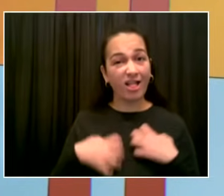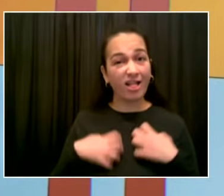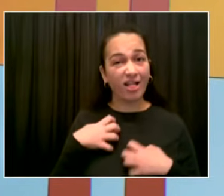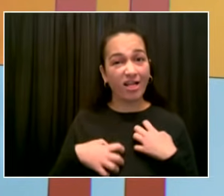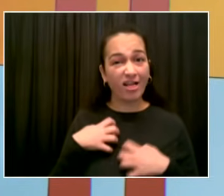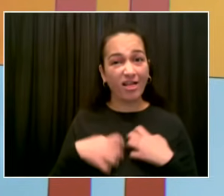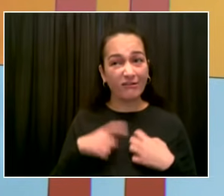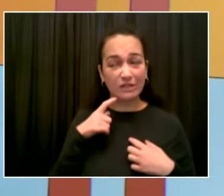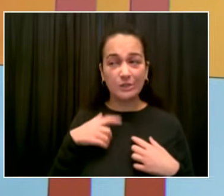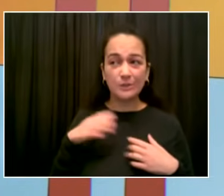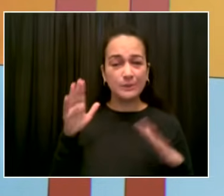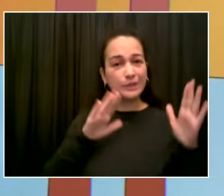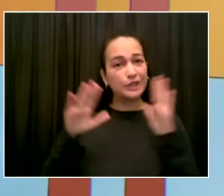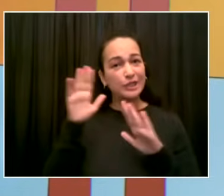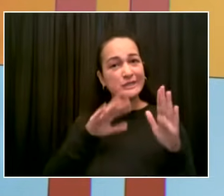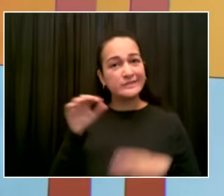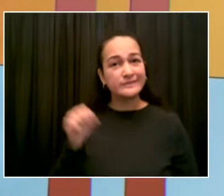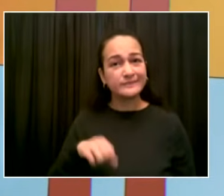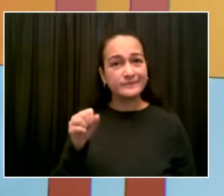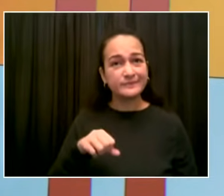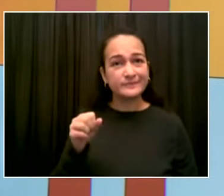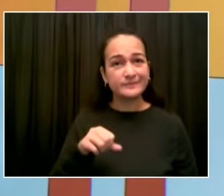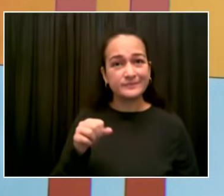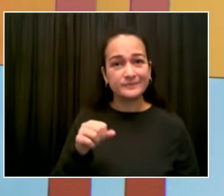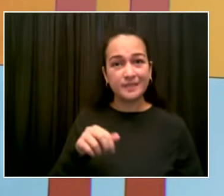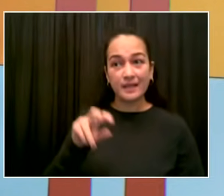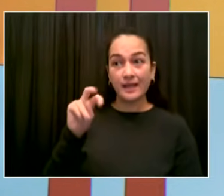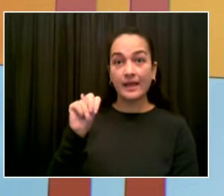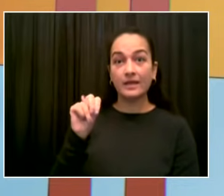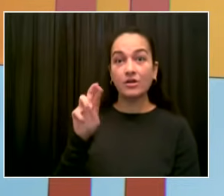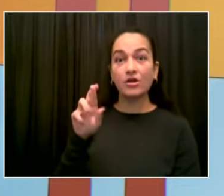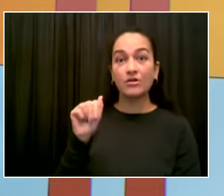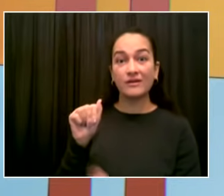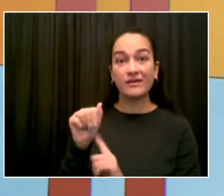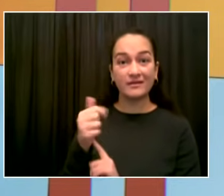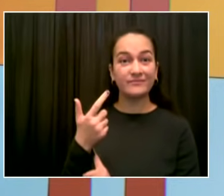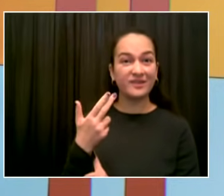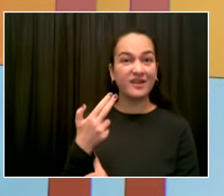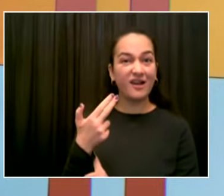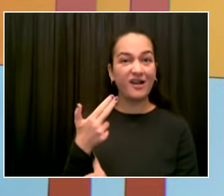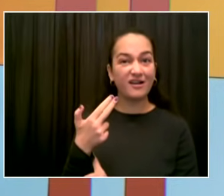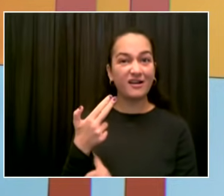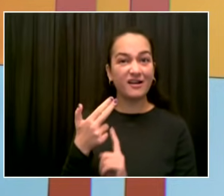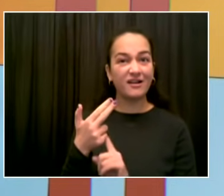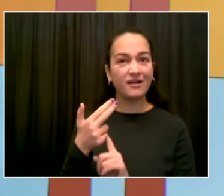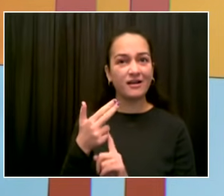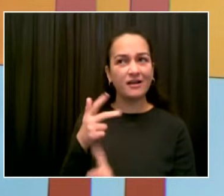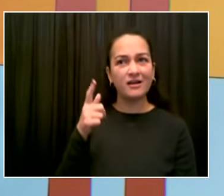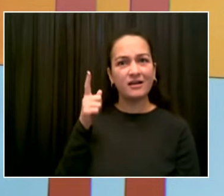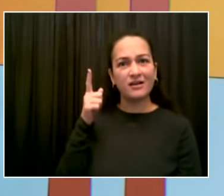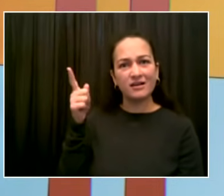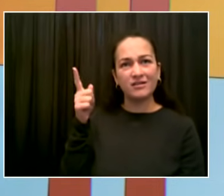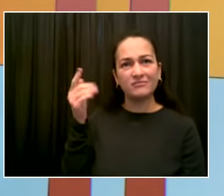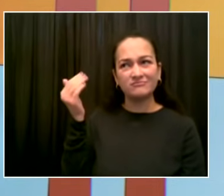AND ANOTHER SECOND AMENDMENT ISSUE. STEVE, LOOK, I AM VERY CONCERNED THAT THE NRA IS VERY CONSCIOUSLY TRYING TO BRING